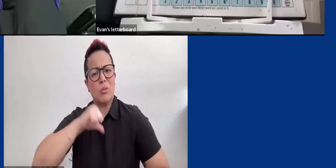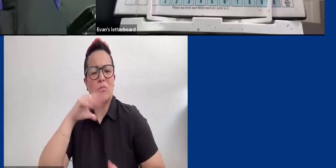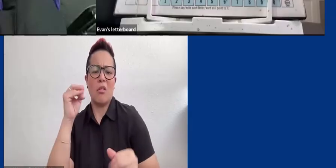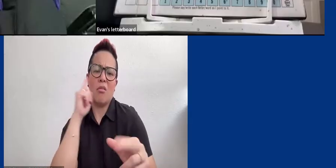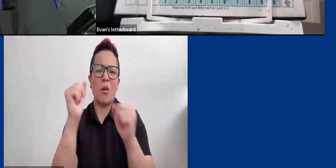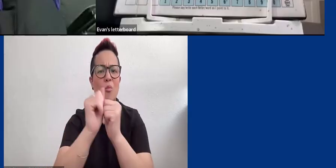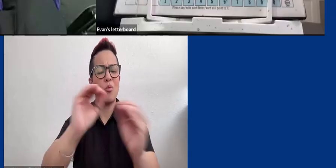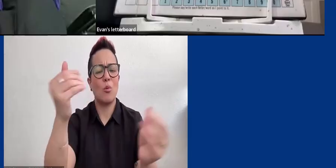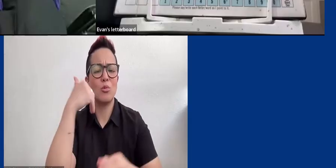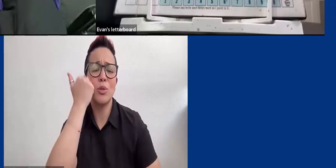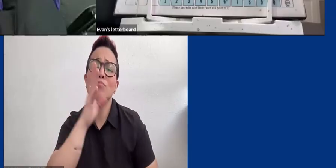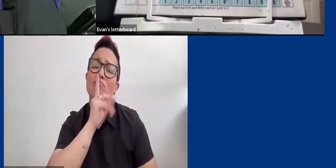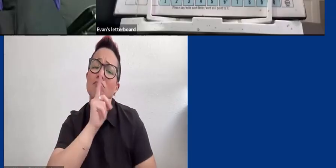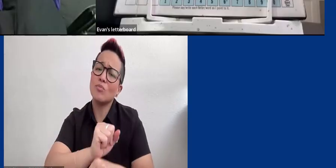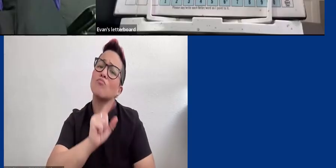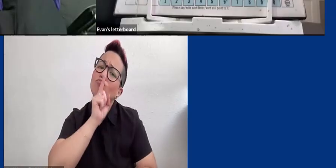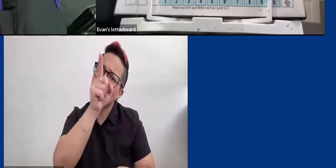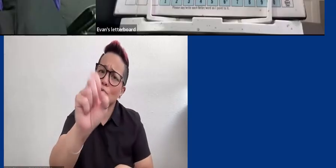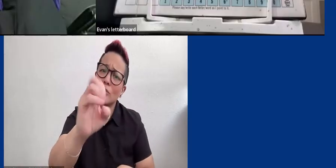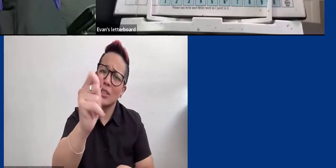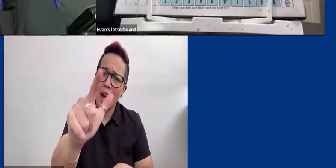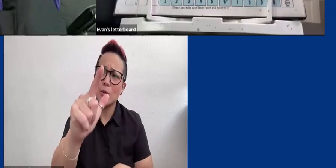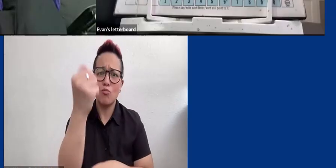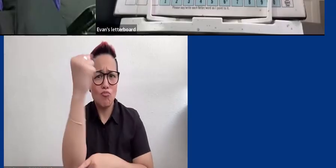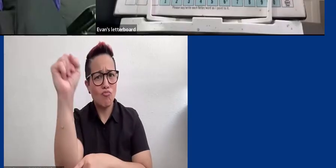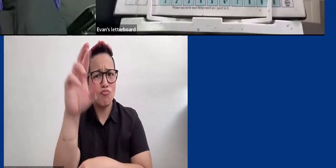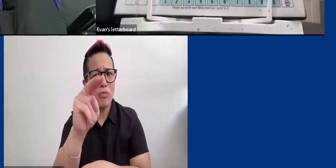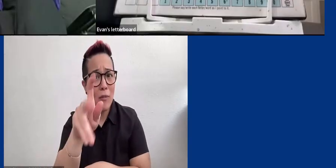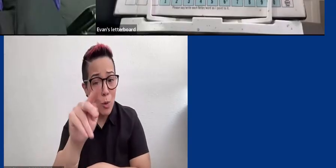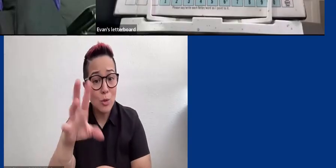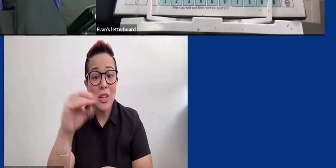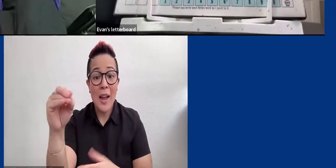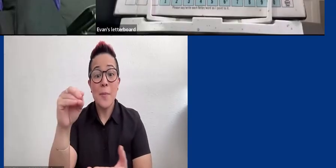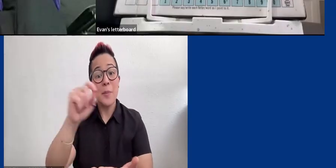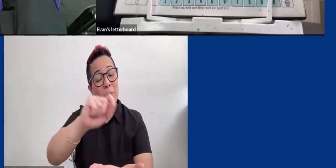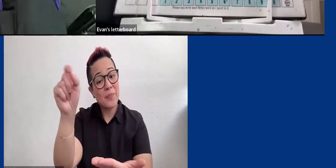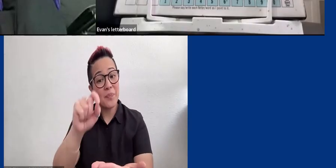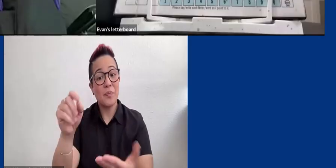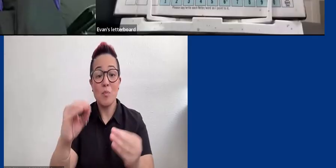revolution, and thus, further revolution can be possible.